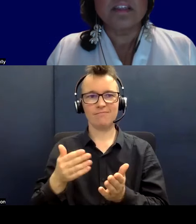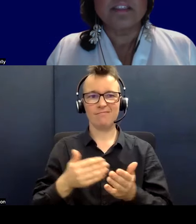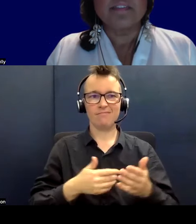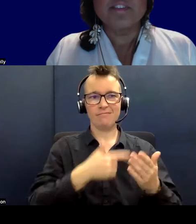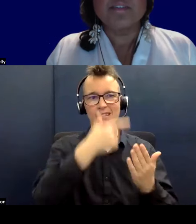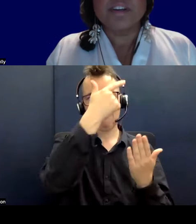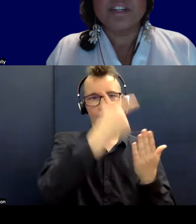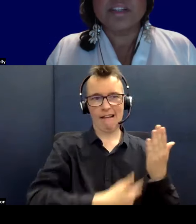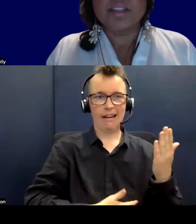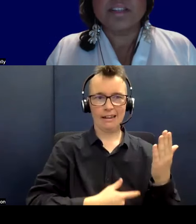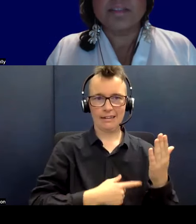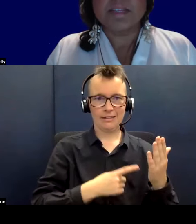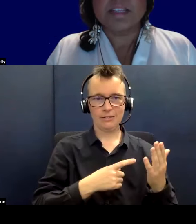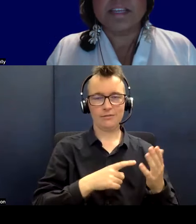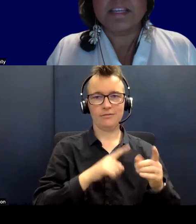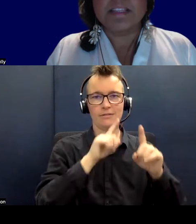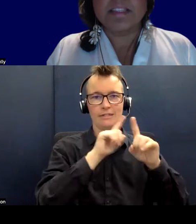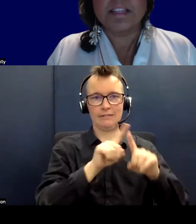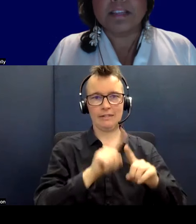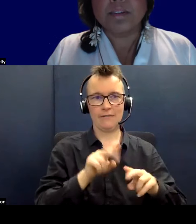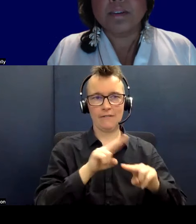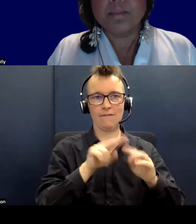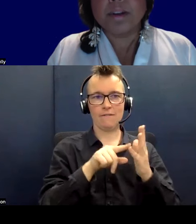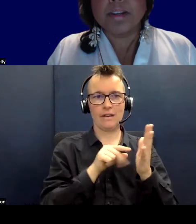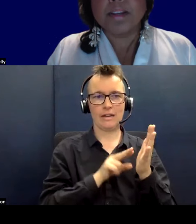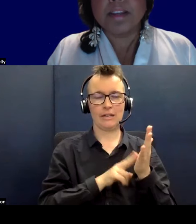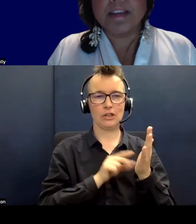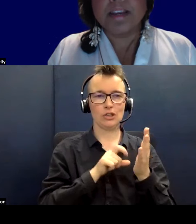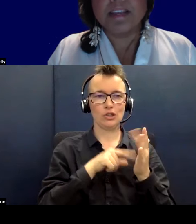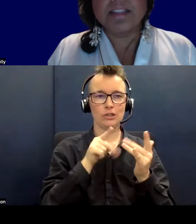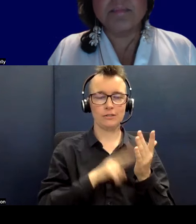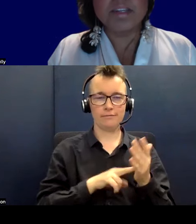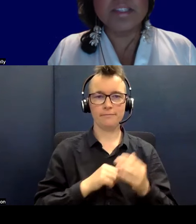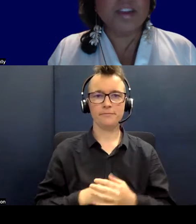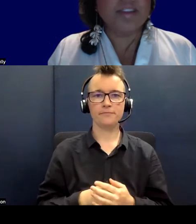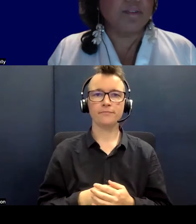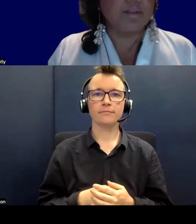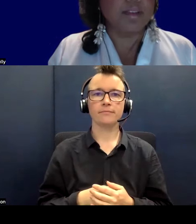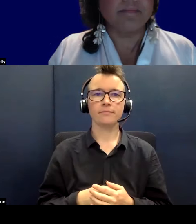The visual function assessment is the clinical component and it's the most straightforward